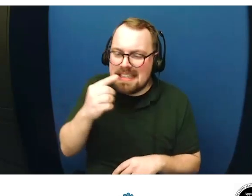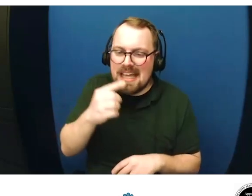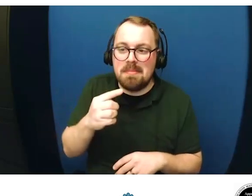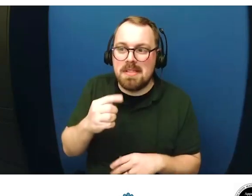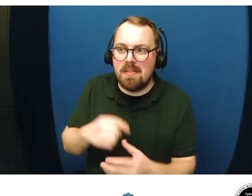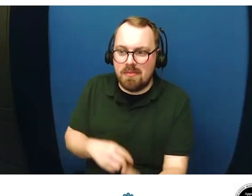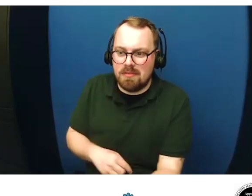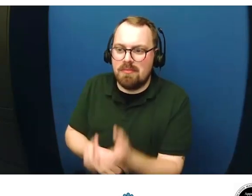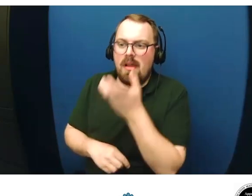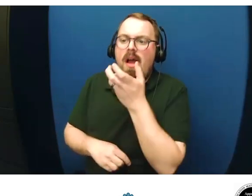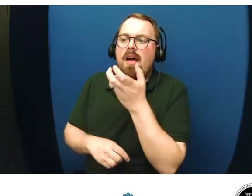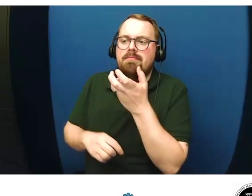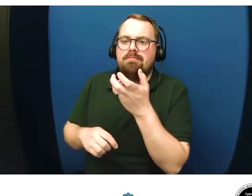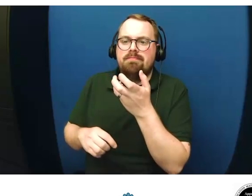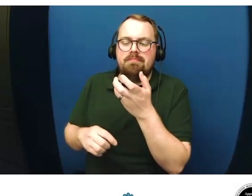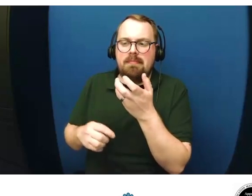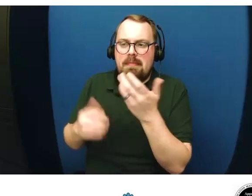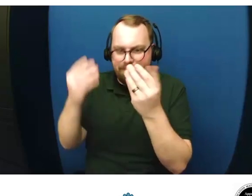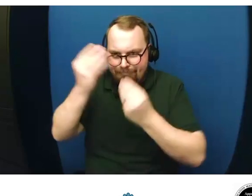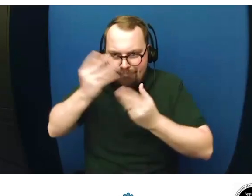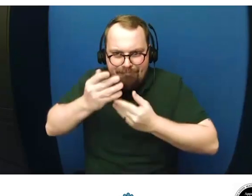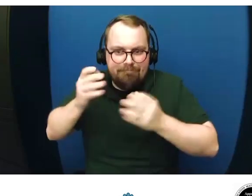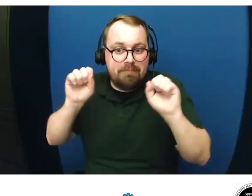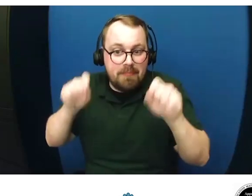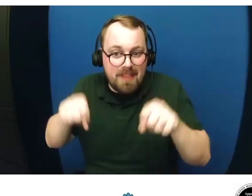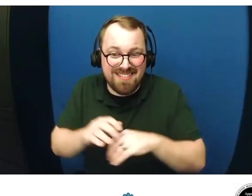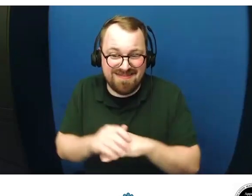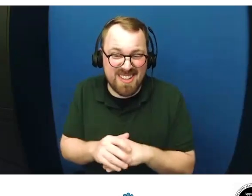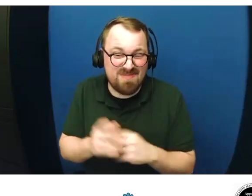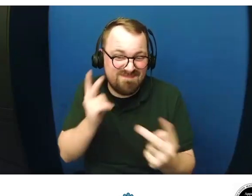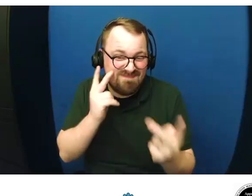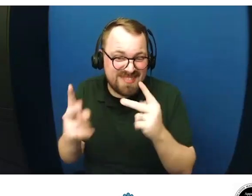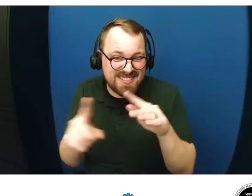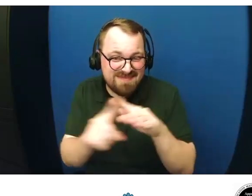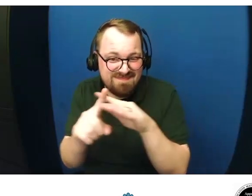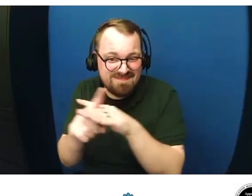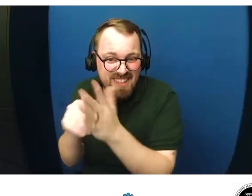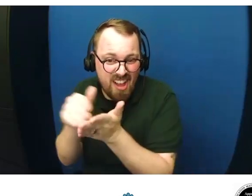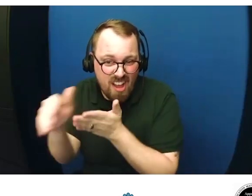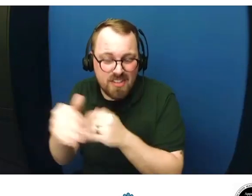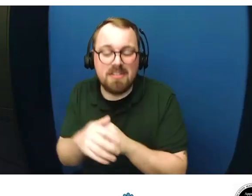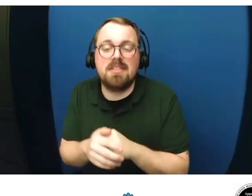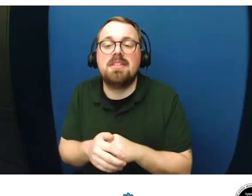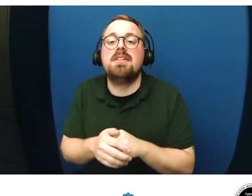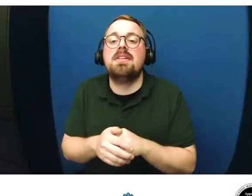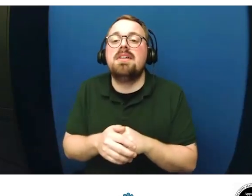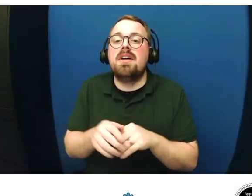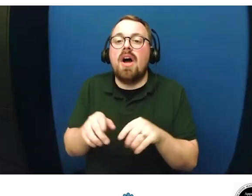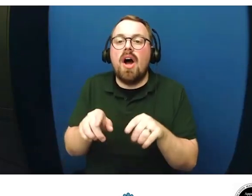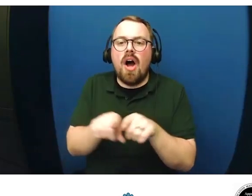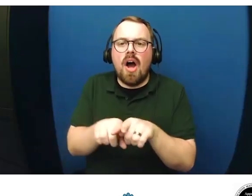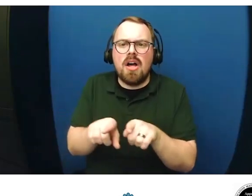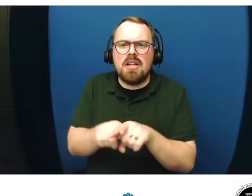things to their–to your mouth. And we see that a lot. We also see a lot...Staff say, "How do I get them to stop